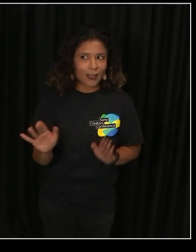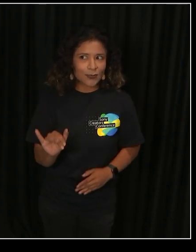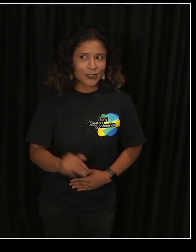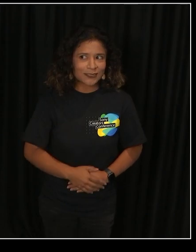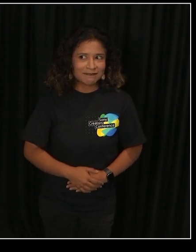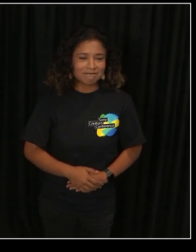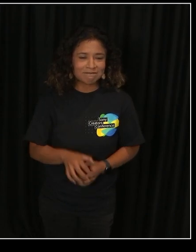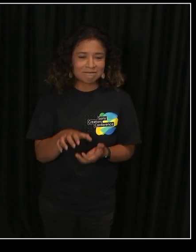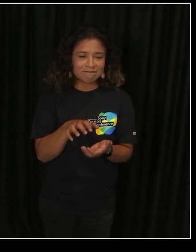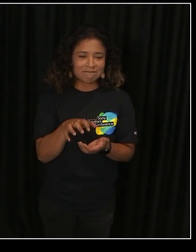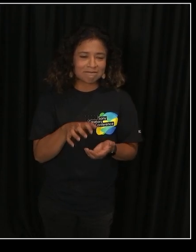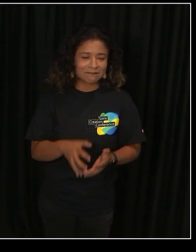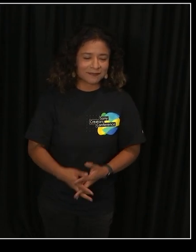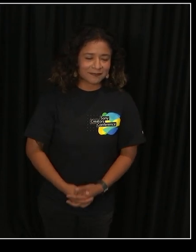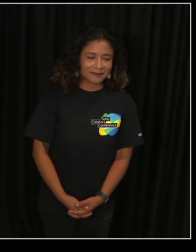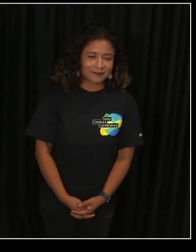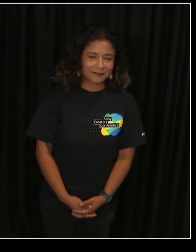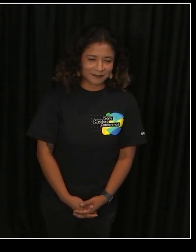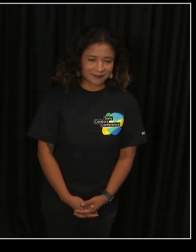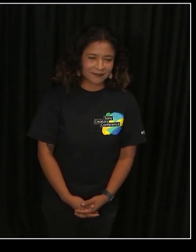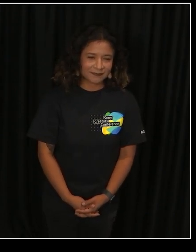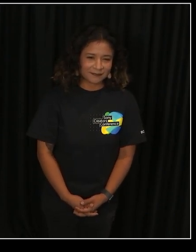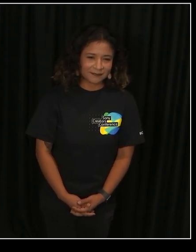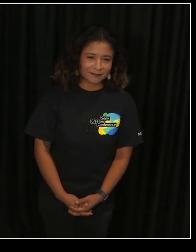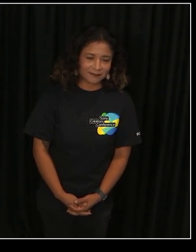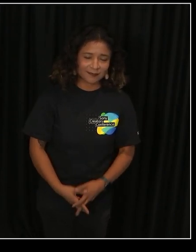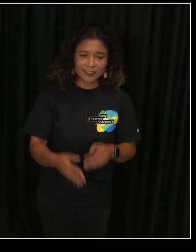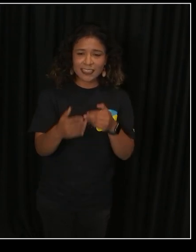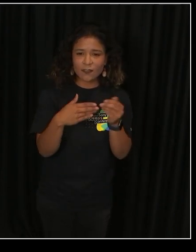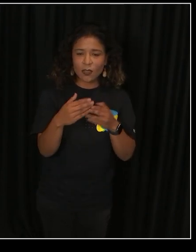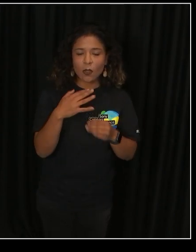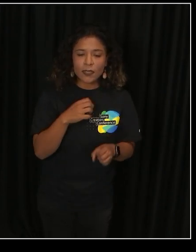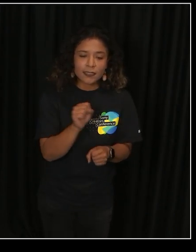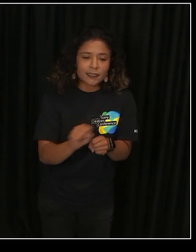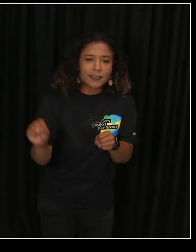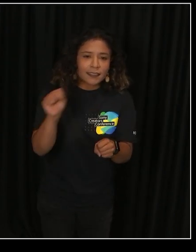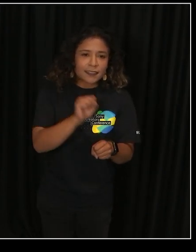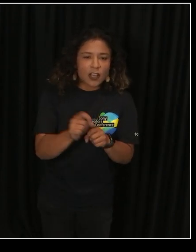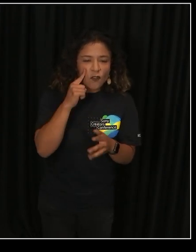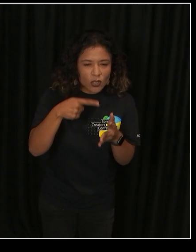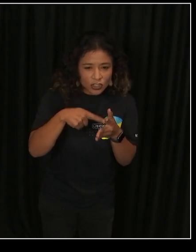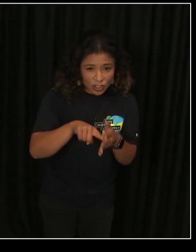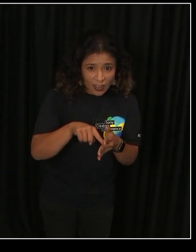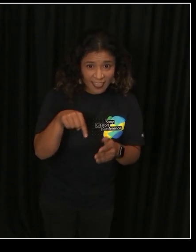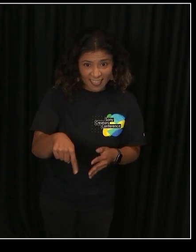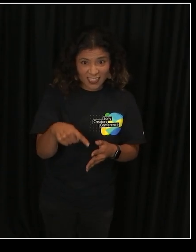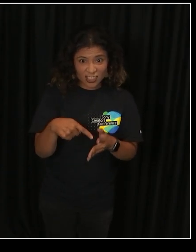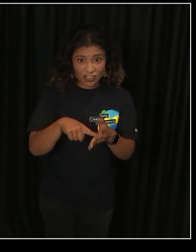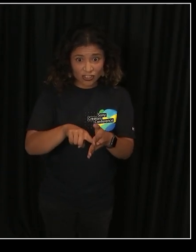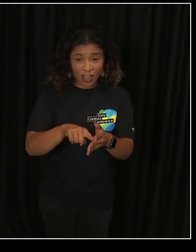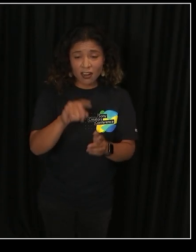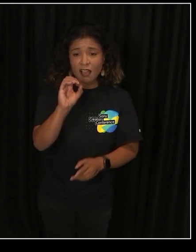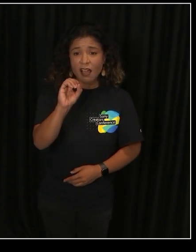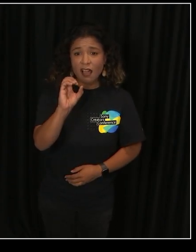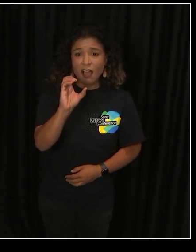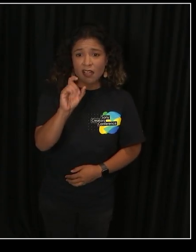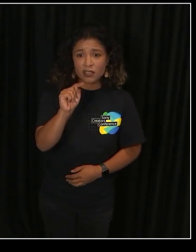So even though we put a lot of work into the starts, this is the start of our October race on Circuit de la Sarthe.